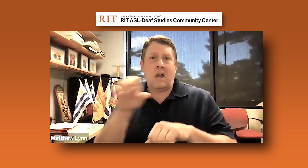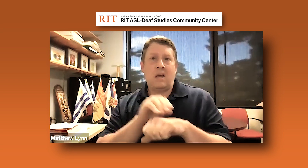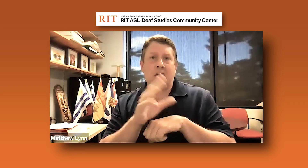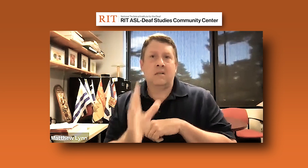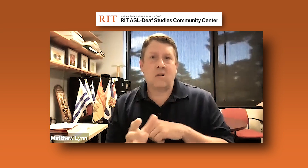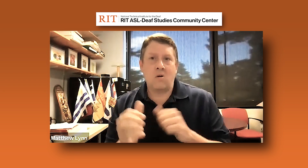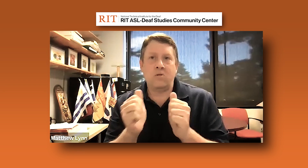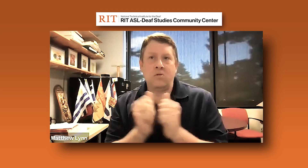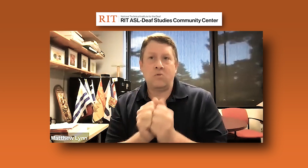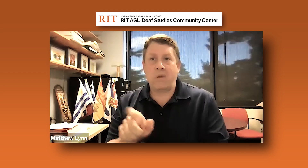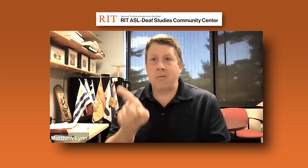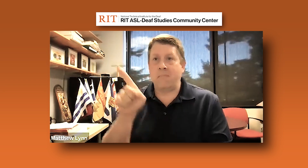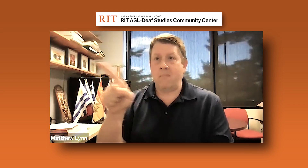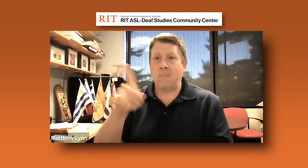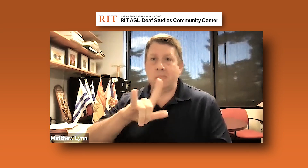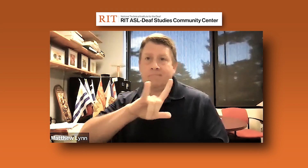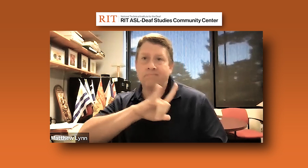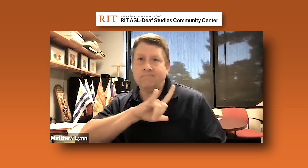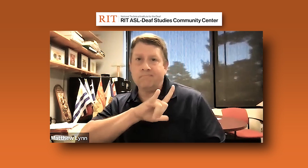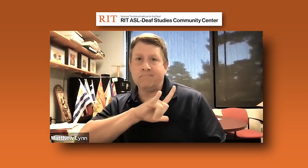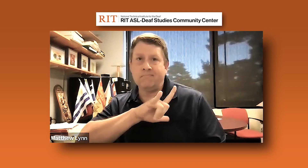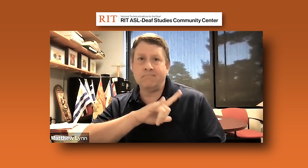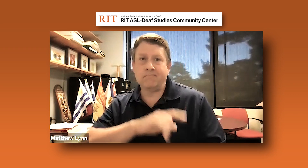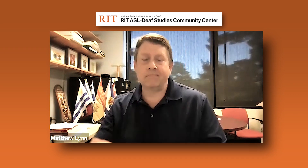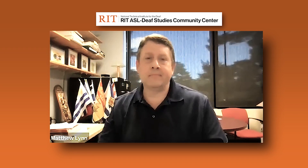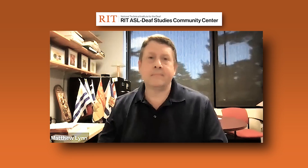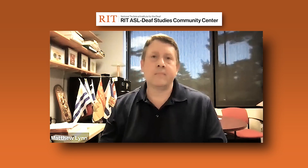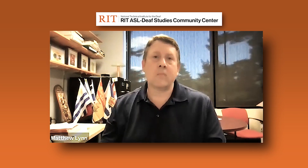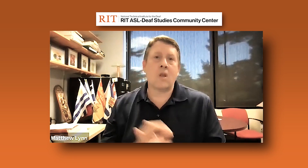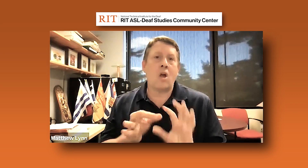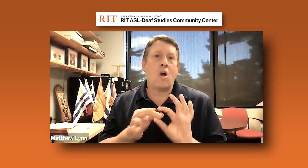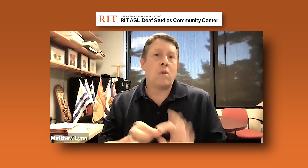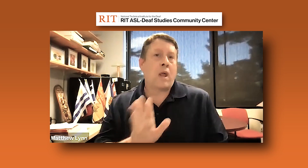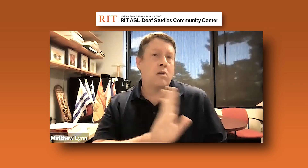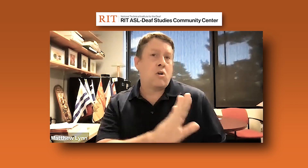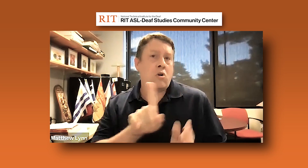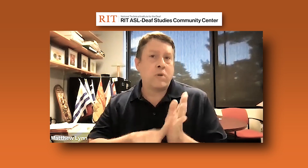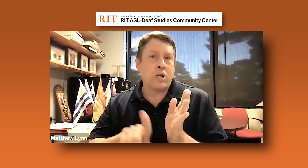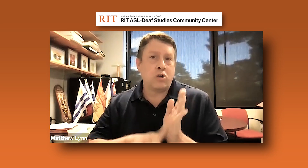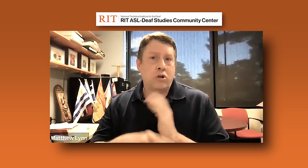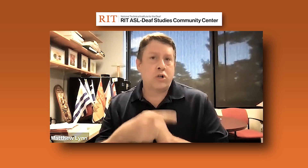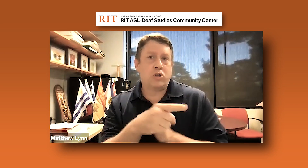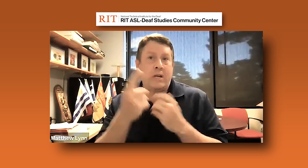She is also an ASL science consultant to the Learning Institute.